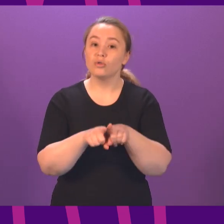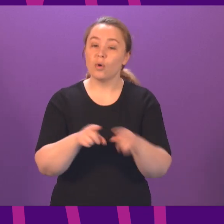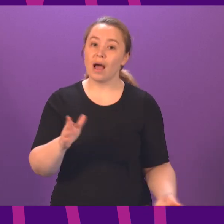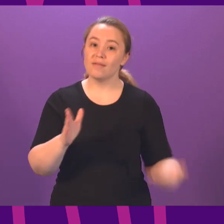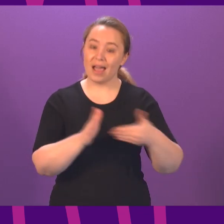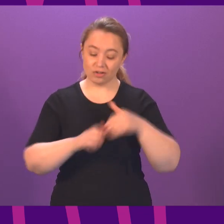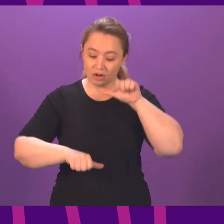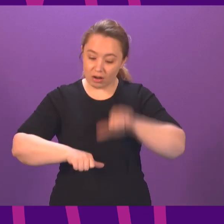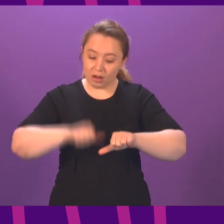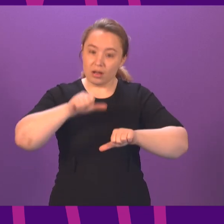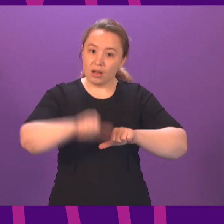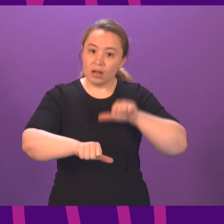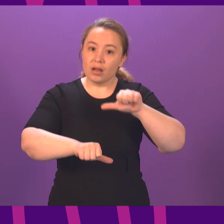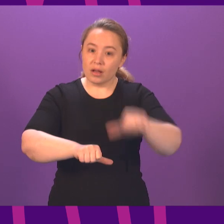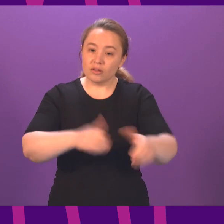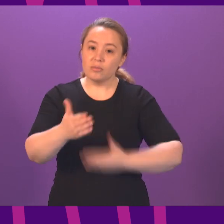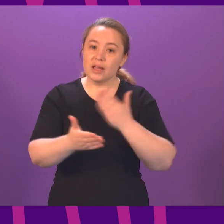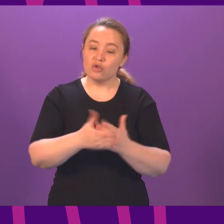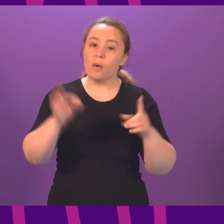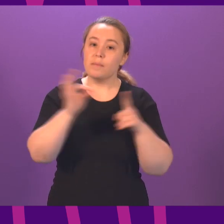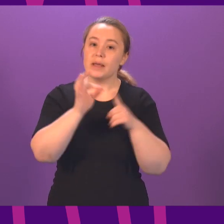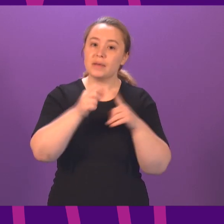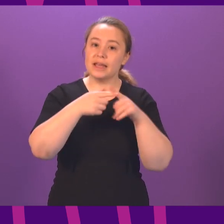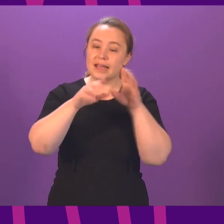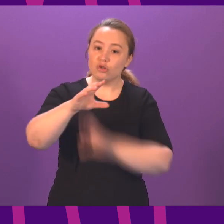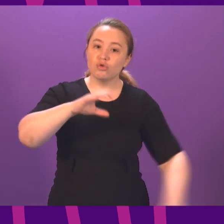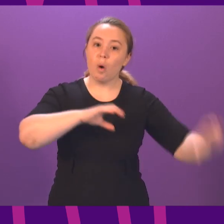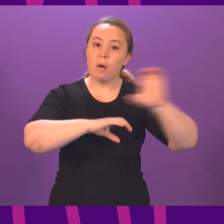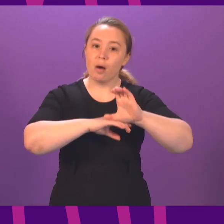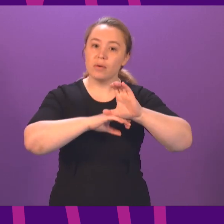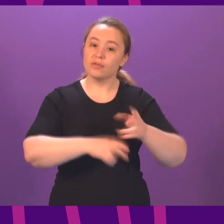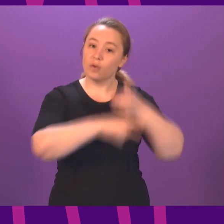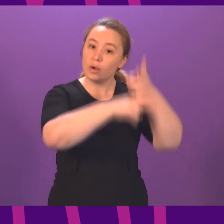steps to top up the PPE supplies that care home providers already had.